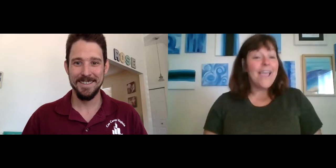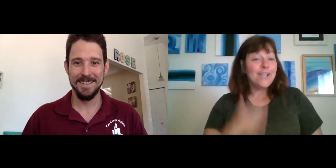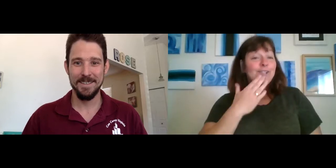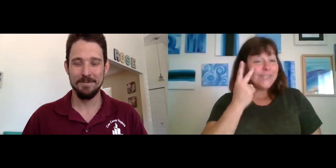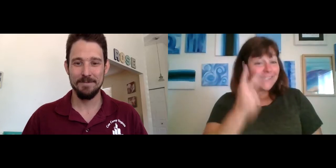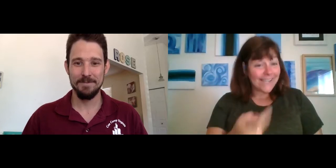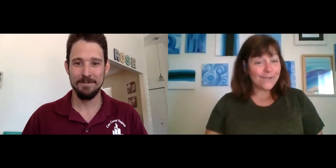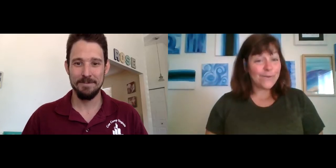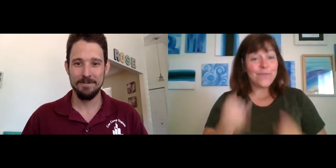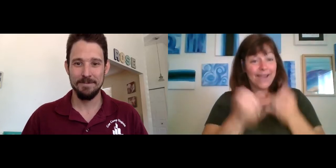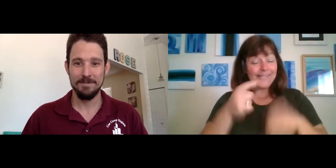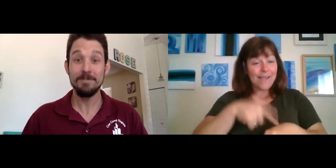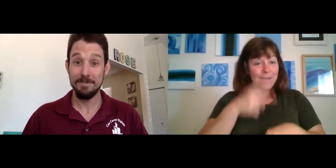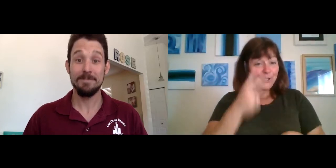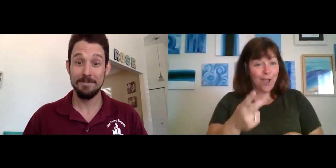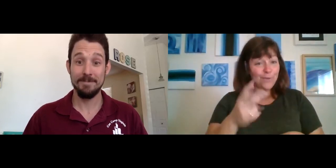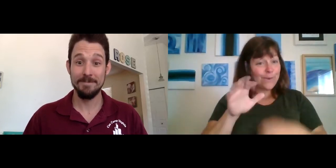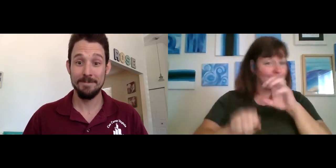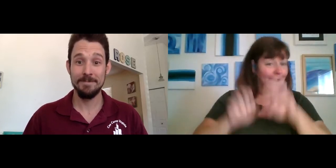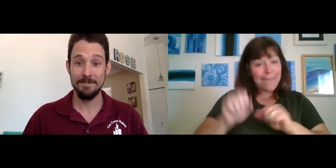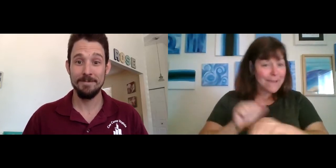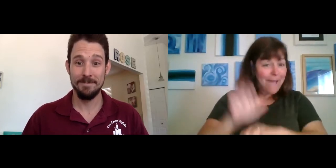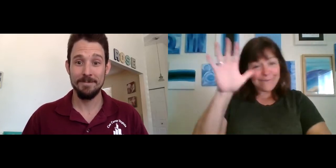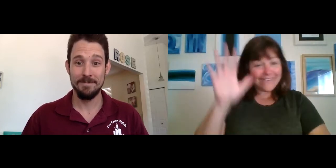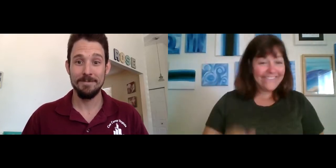it's good to see you the last time I saw you we were climbing a mountain